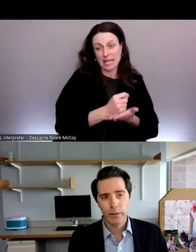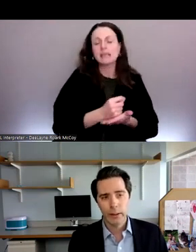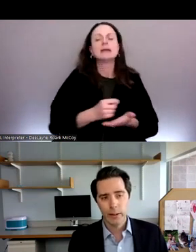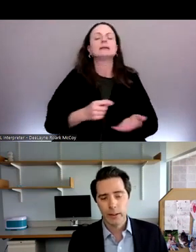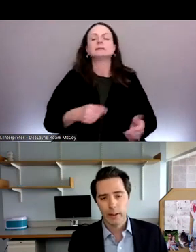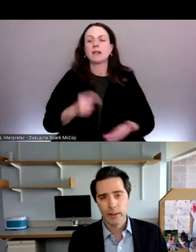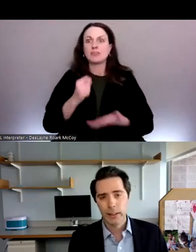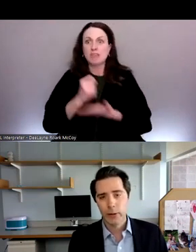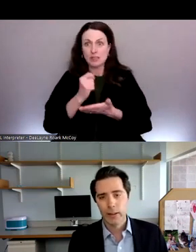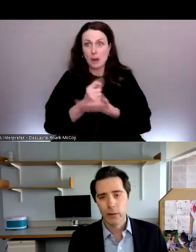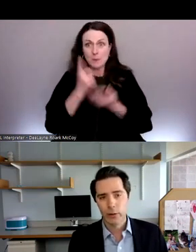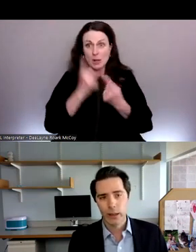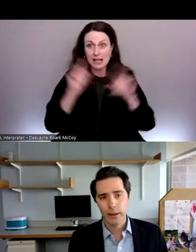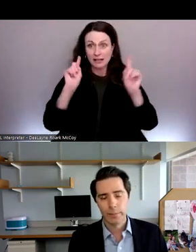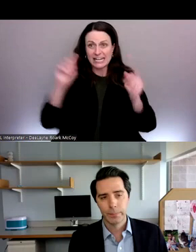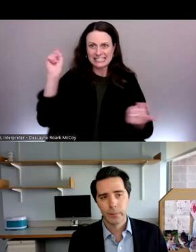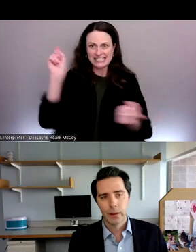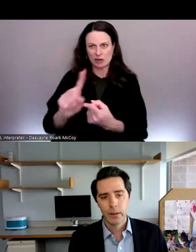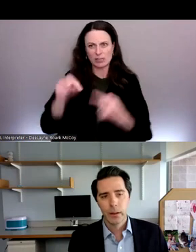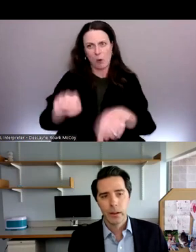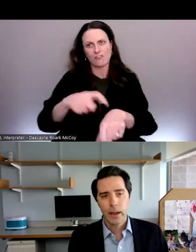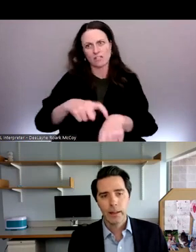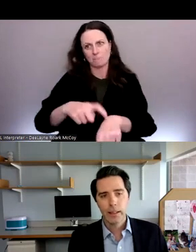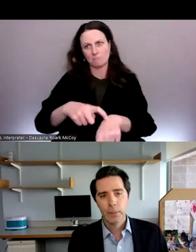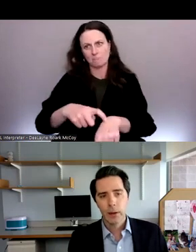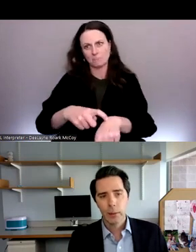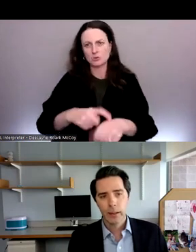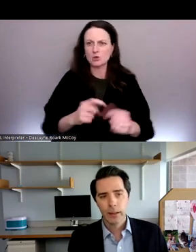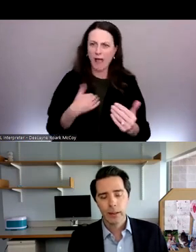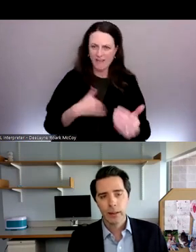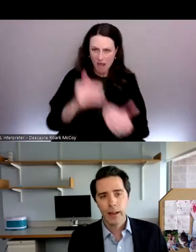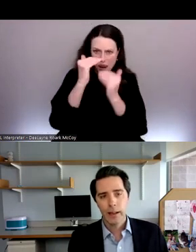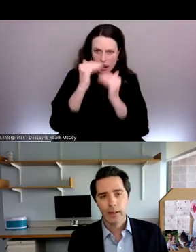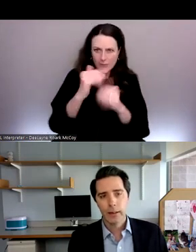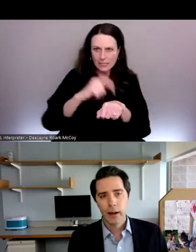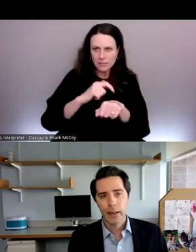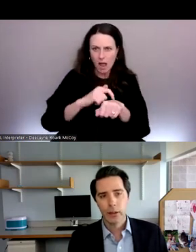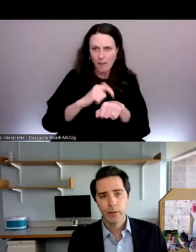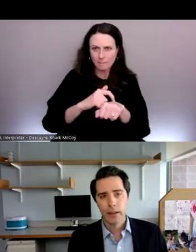efficacy decreases over time